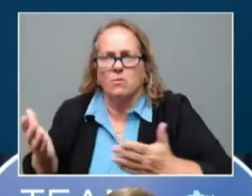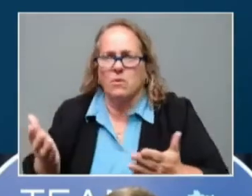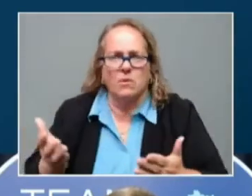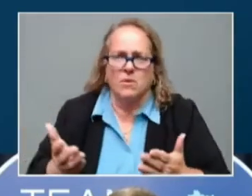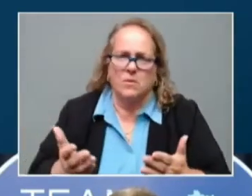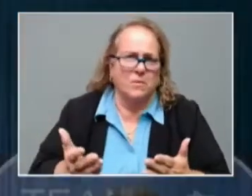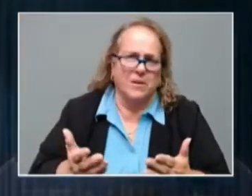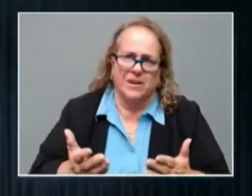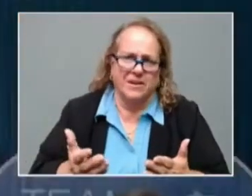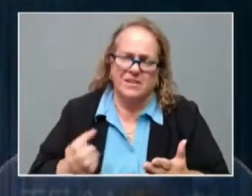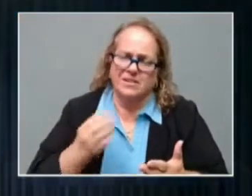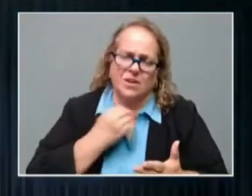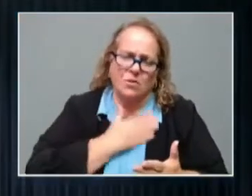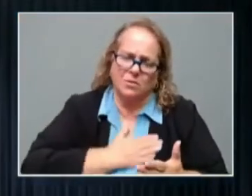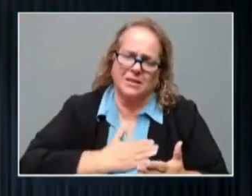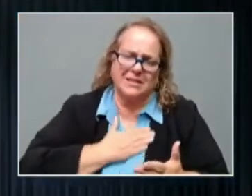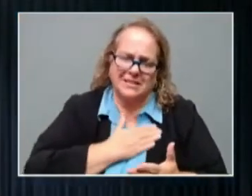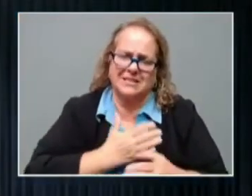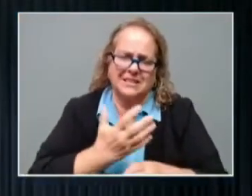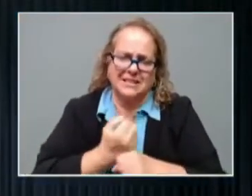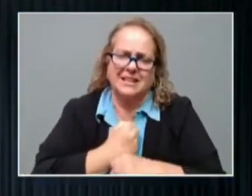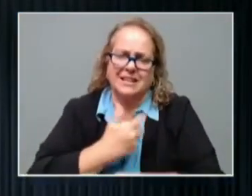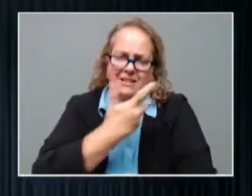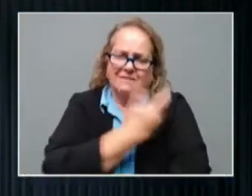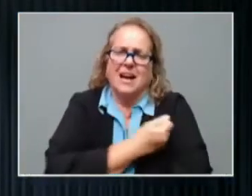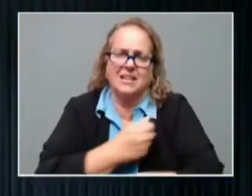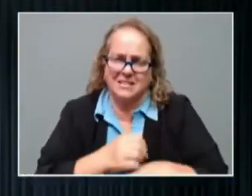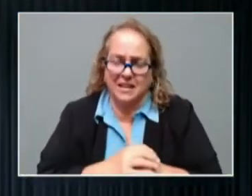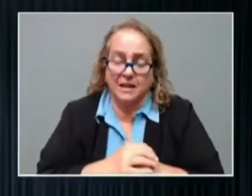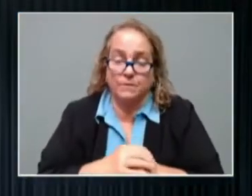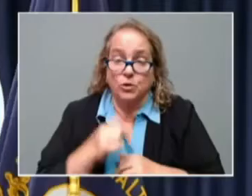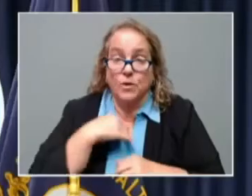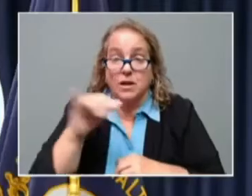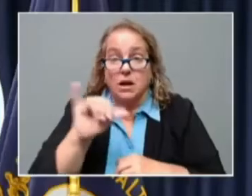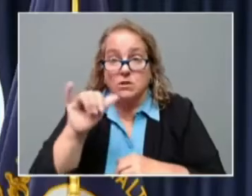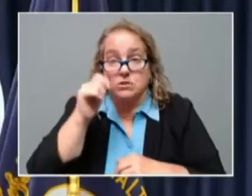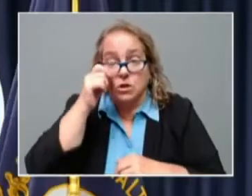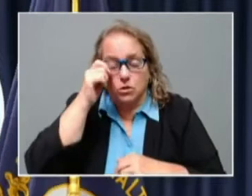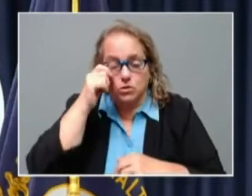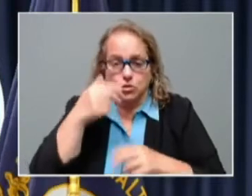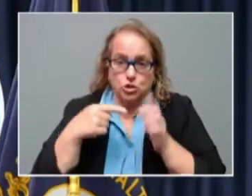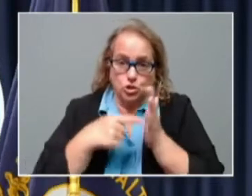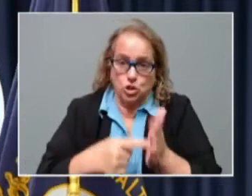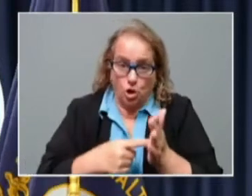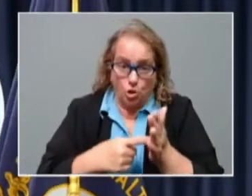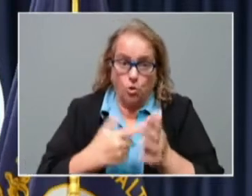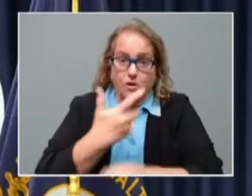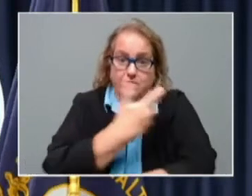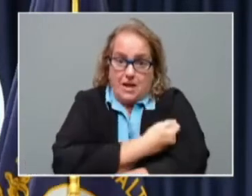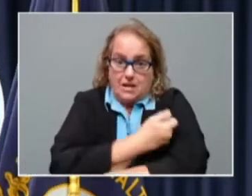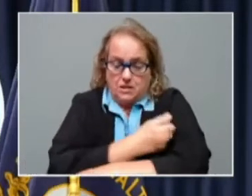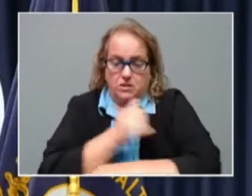vaccinated. We also show vaccinations geographically. We've moved our